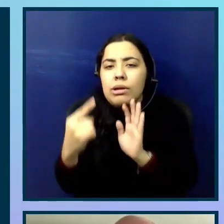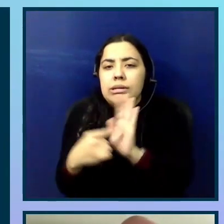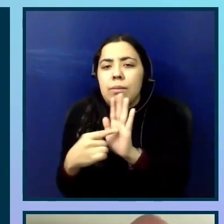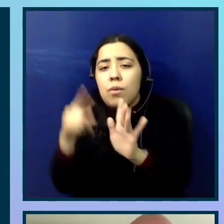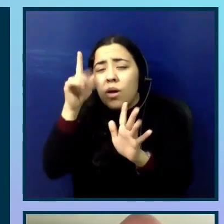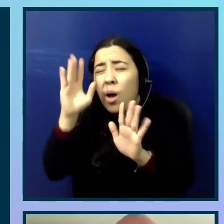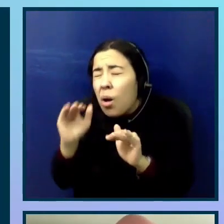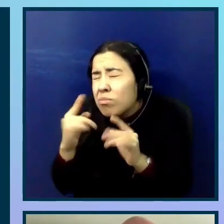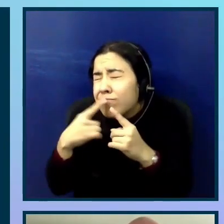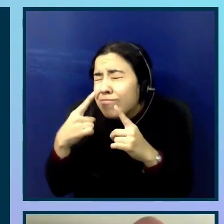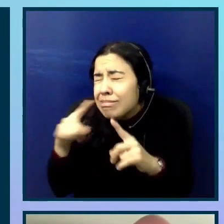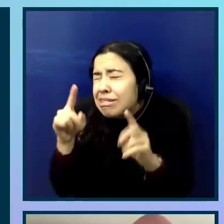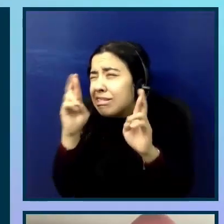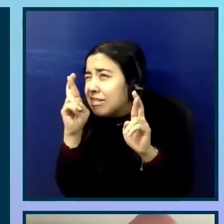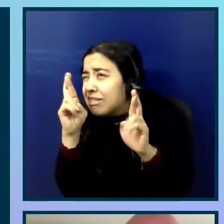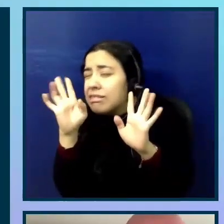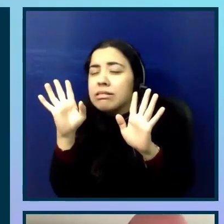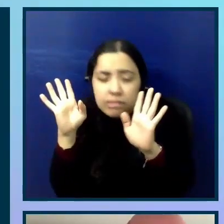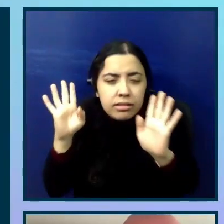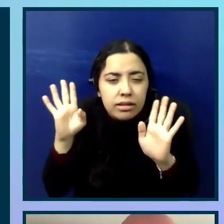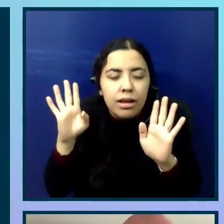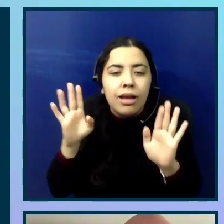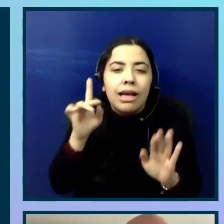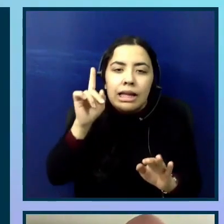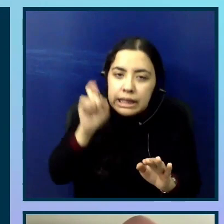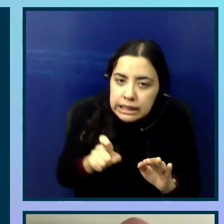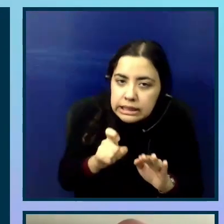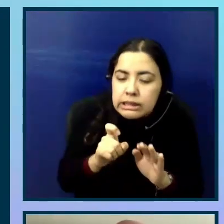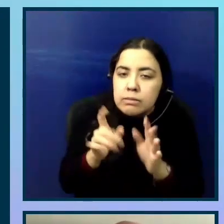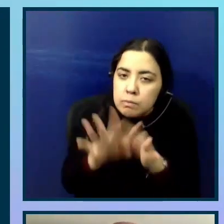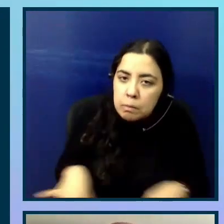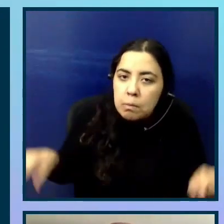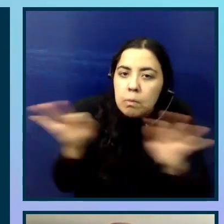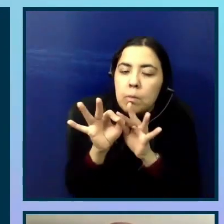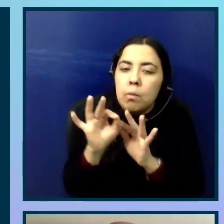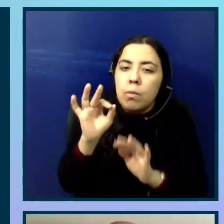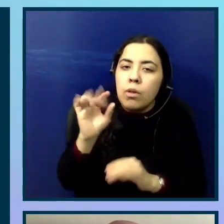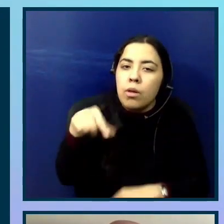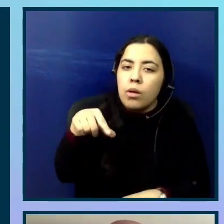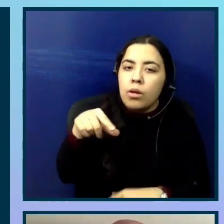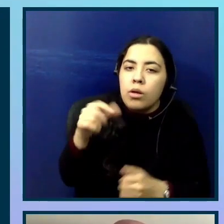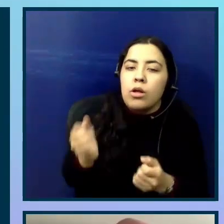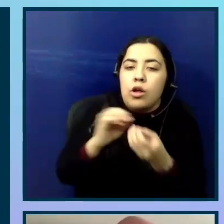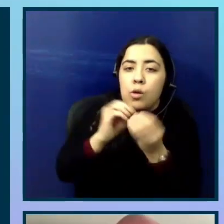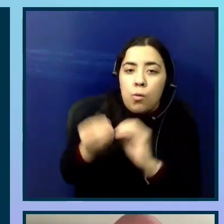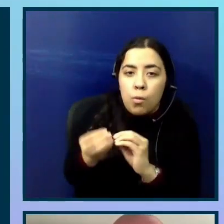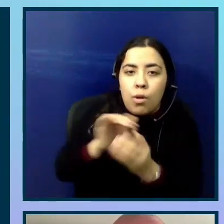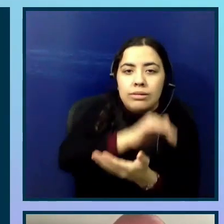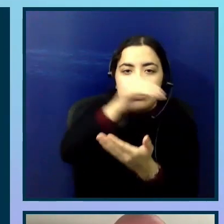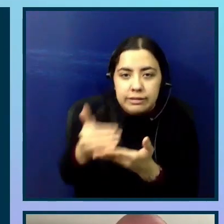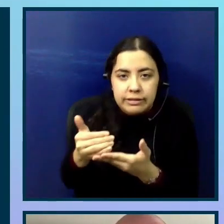You need like quantitative user data that will enable you to target where within that haystack,